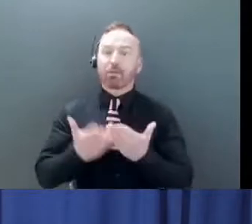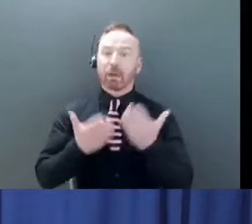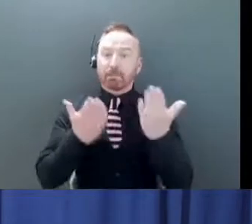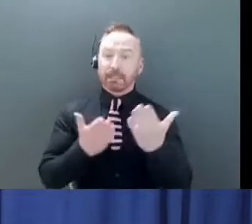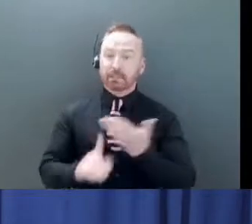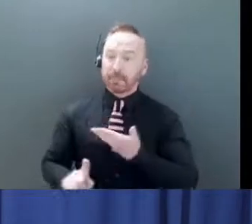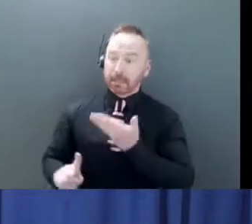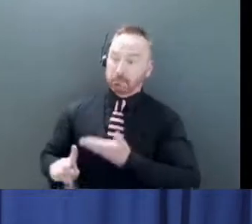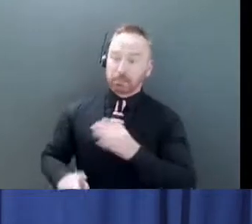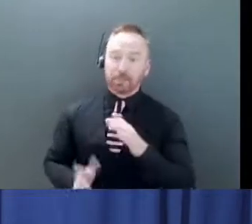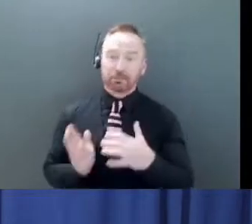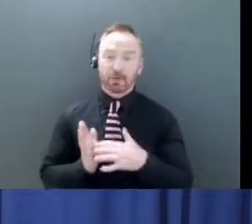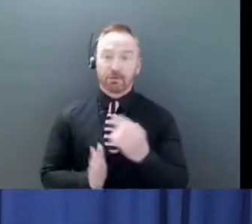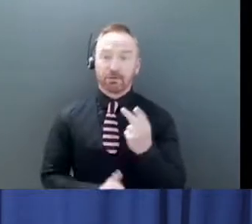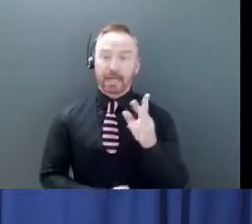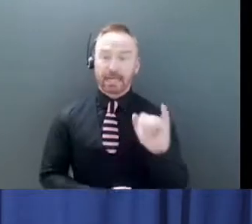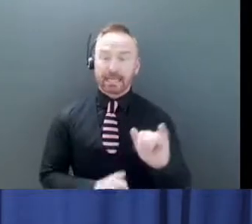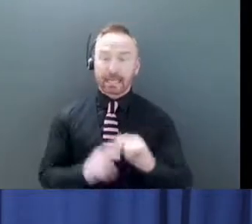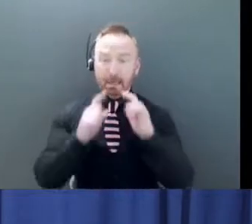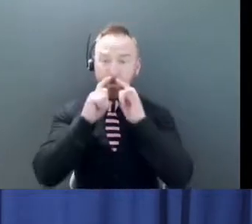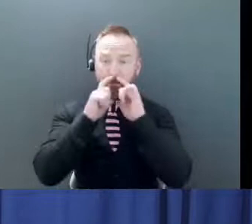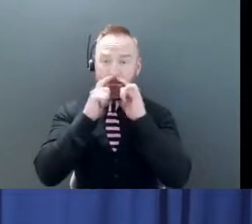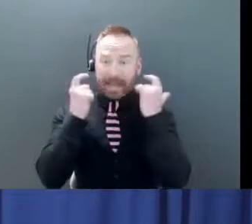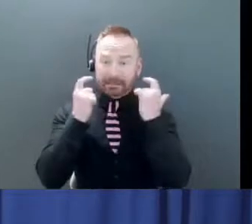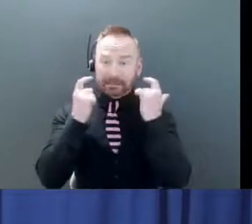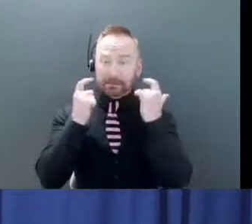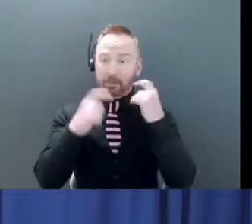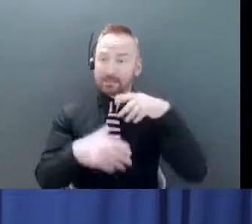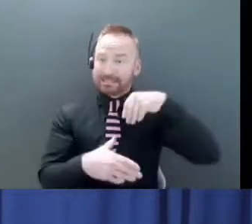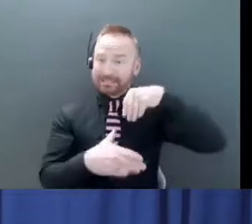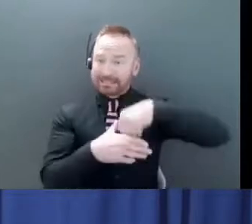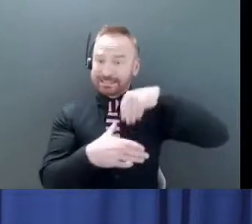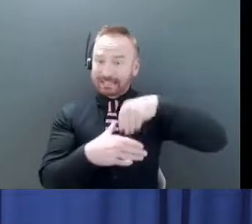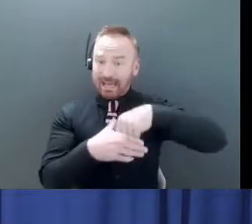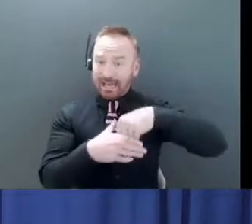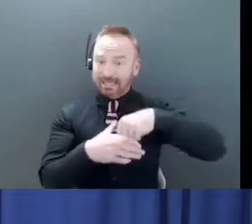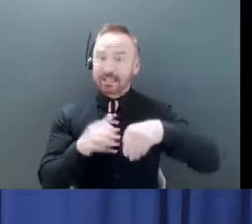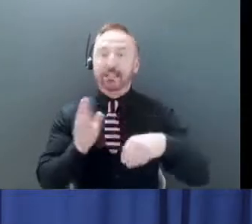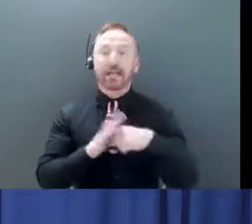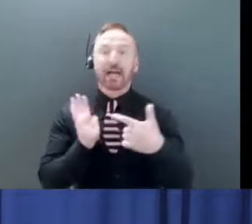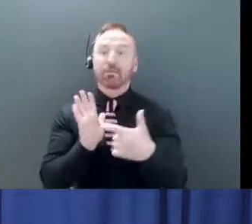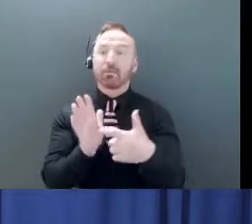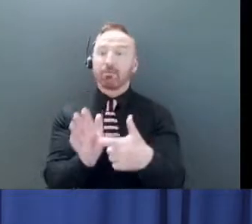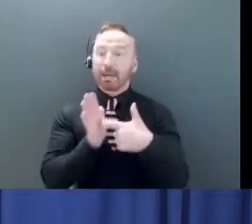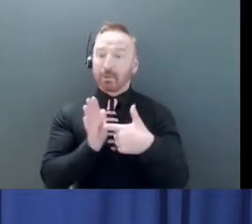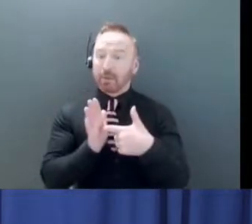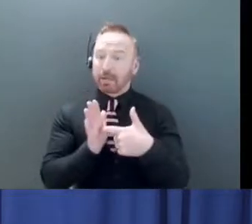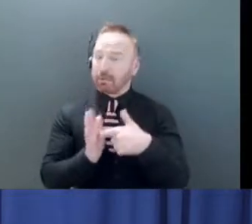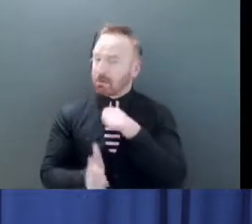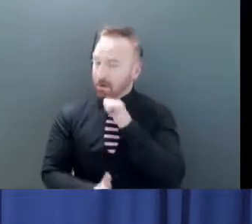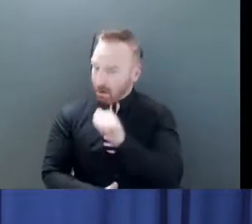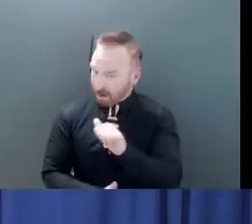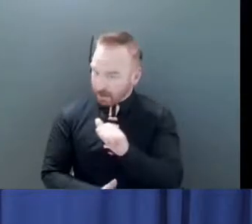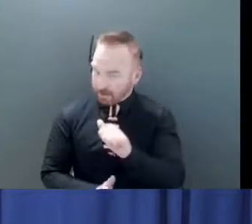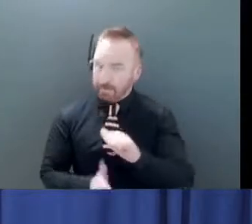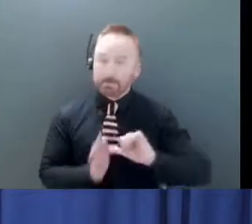Mask use in indoor spaces is no longer mandatory, but it is strongly encouraged.